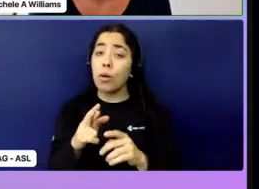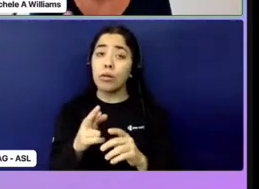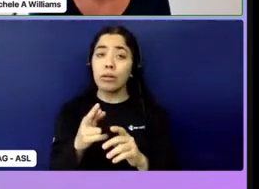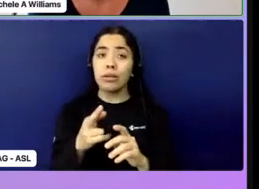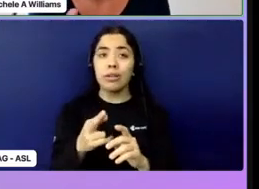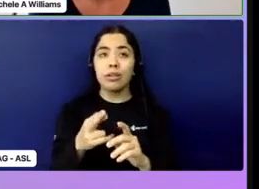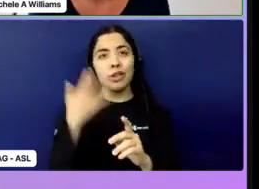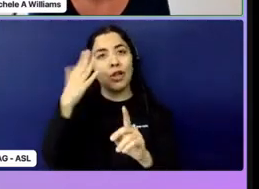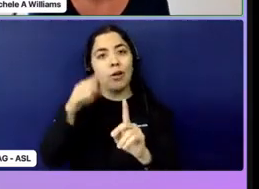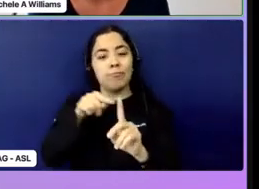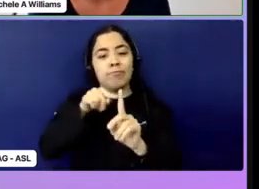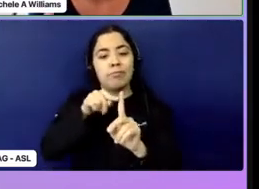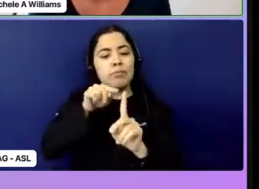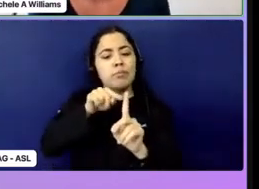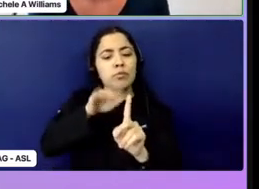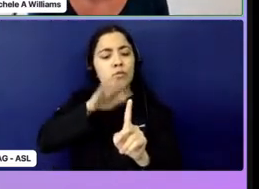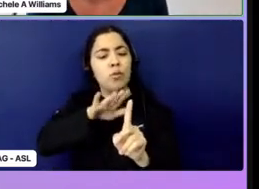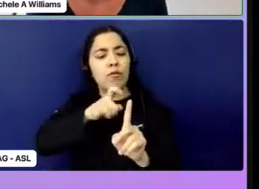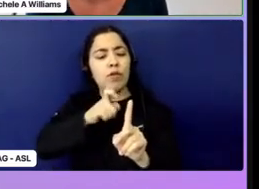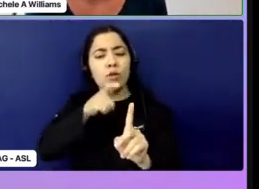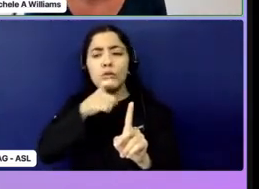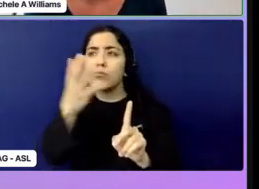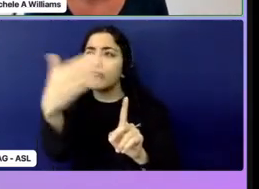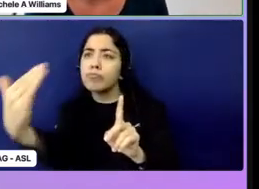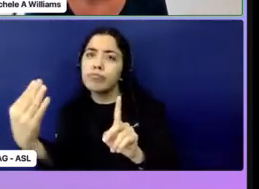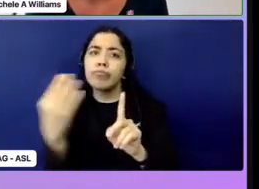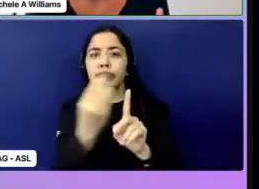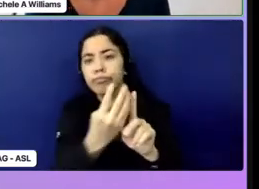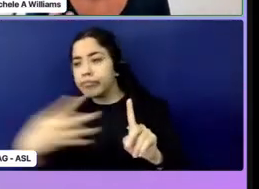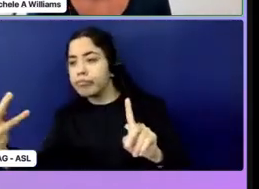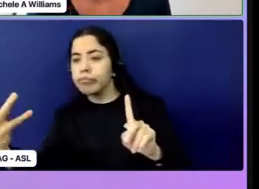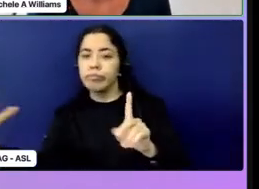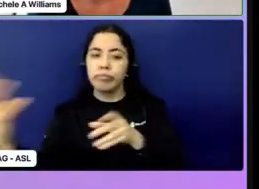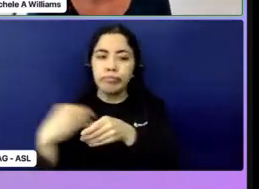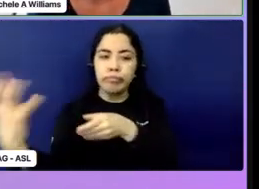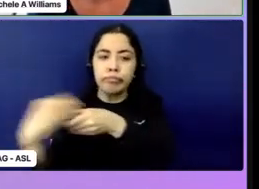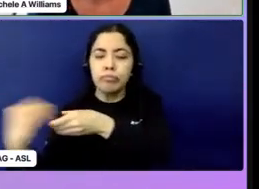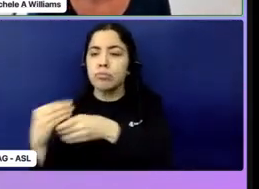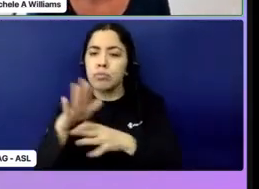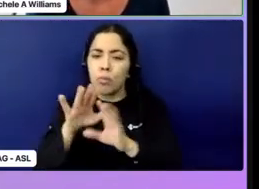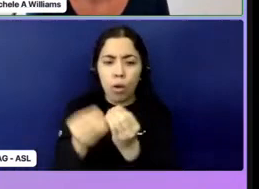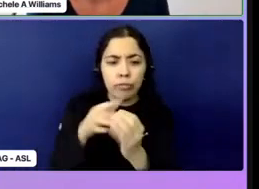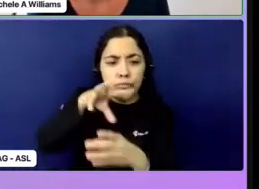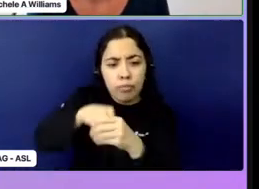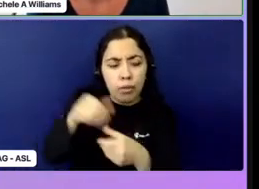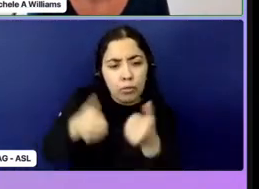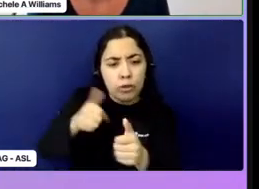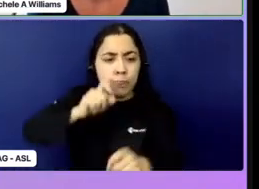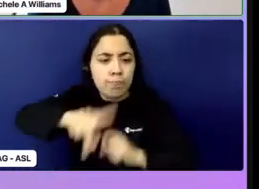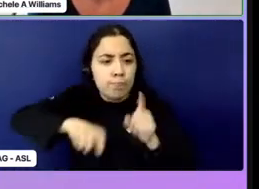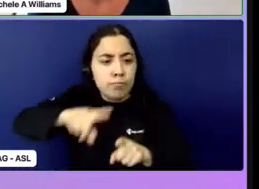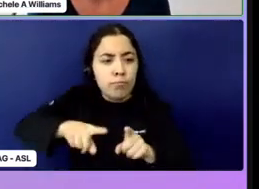difficult, but not impossible. And snowball sampling can help as well, so once you find one disabled person, ask them who